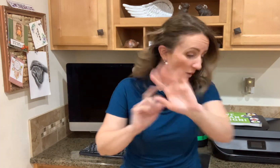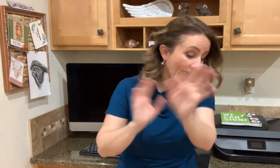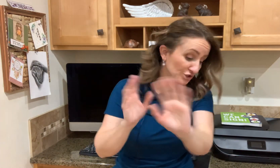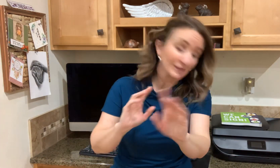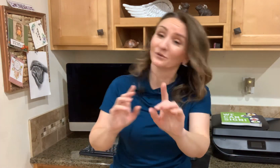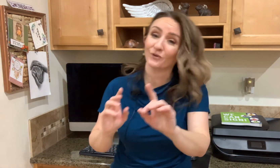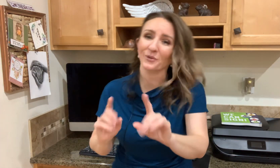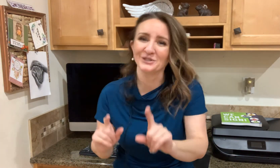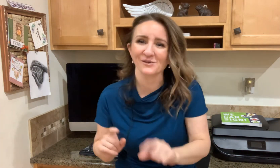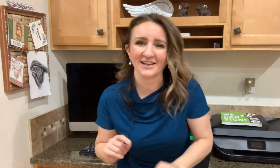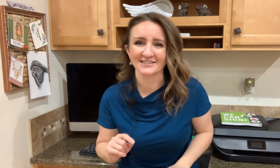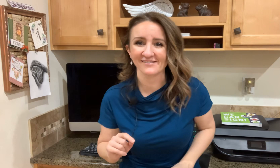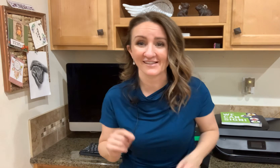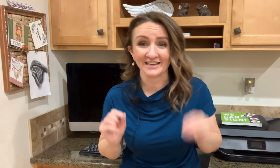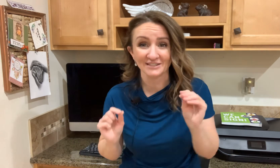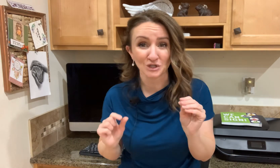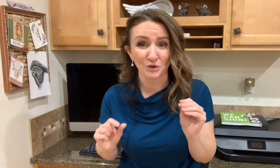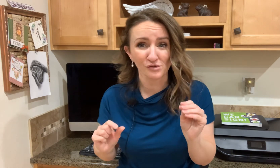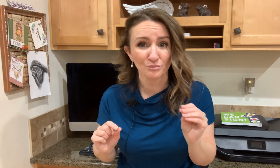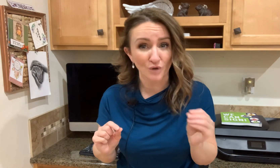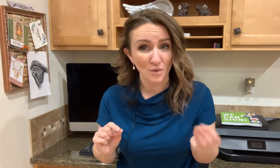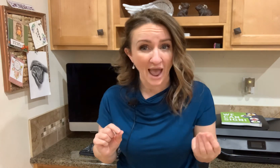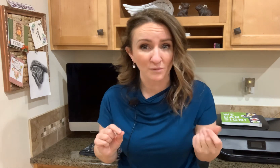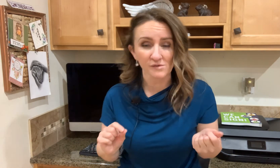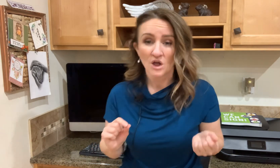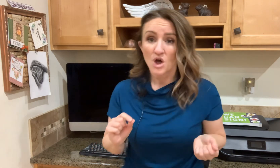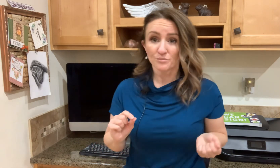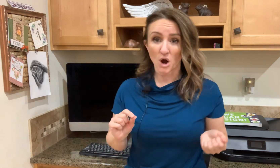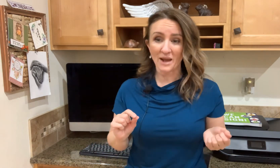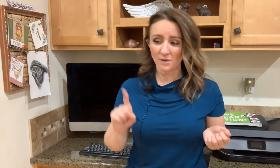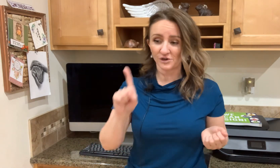Oh, actually before we do sentences I need to show you some pronouns. Pronouns are